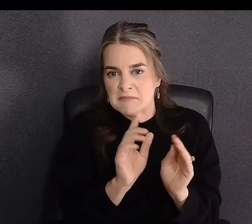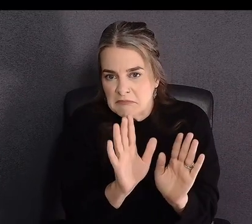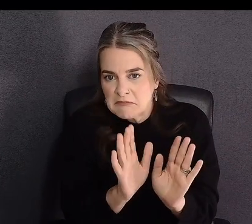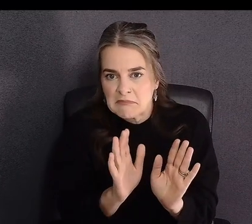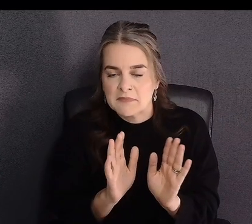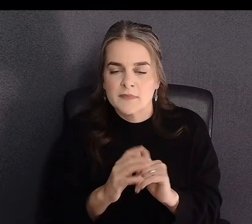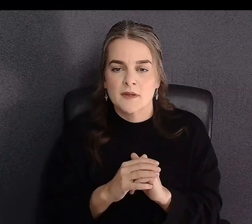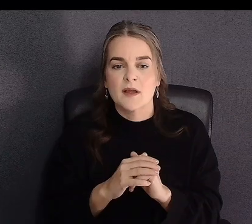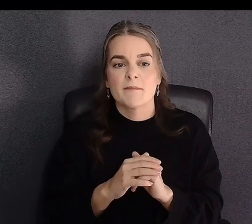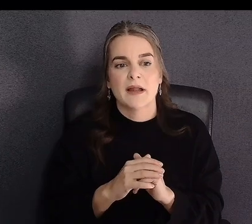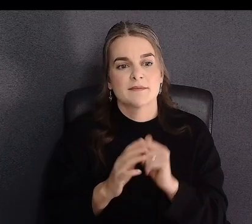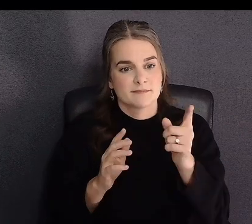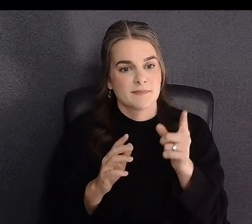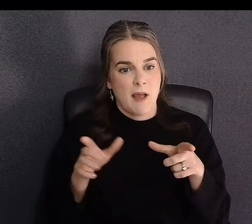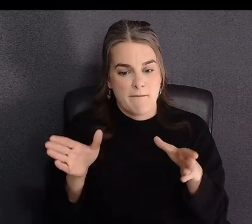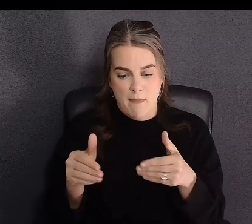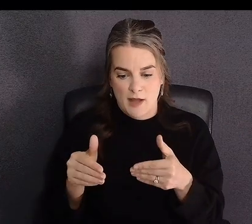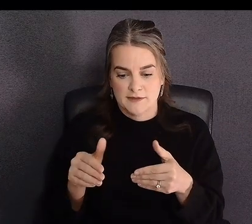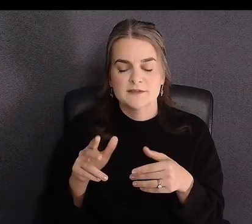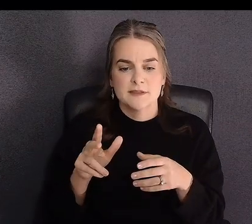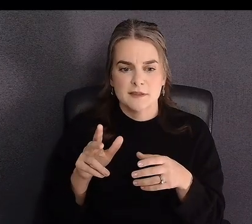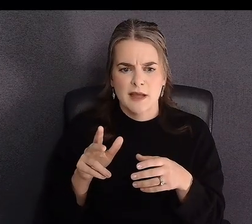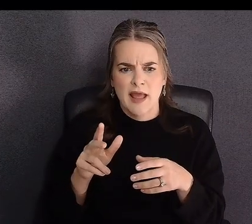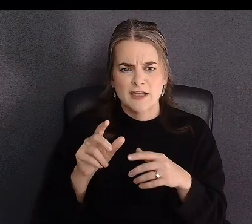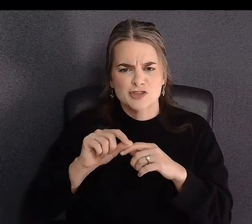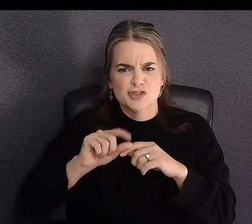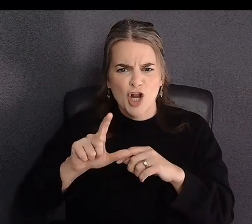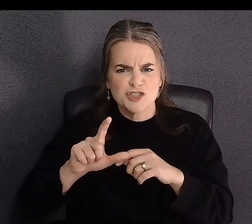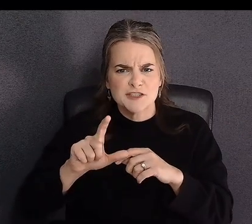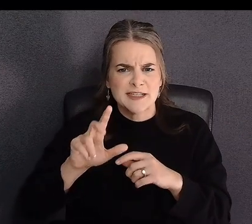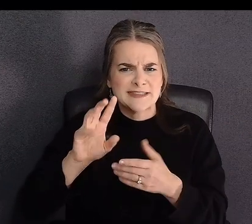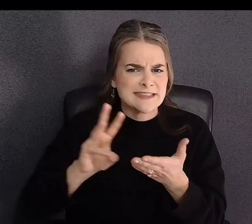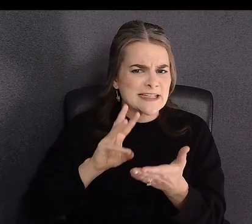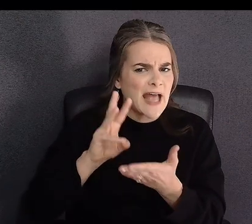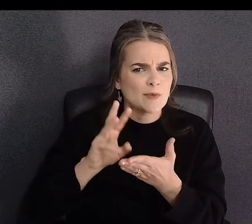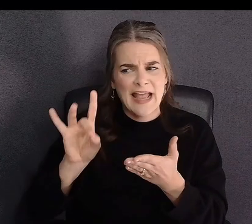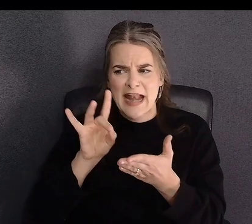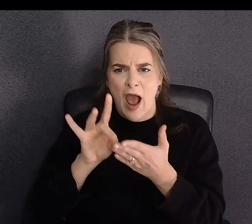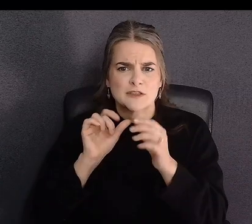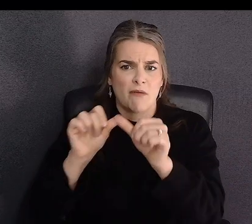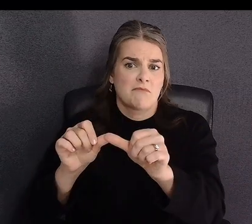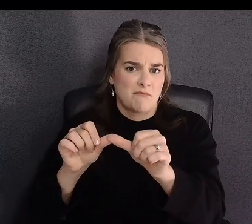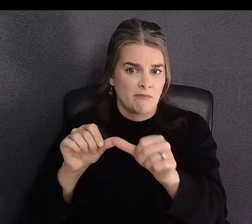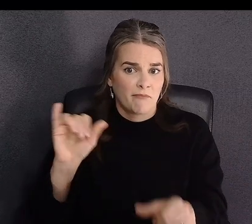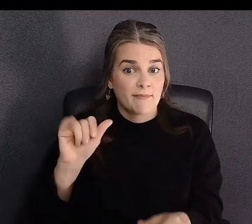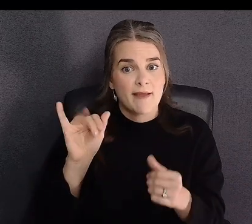And it lasts about, I think, it's six to eight hours as well, if you need to use it.